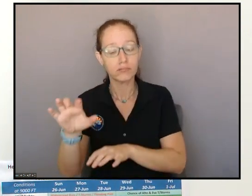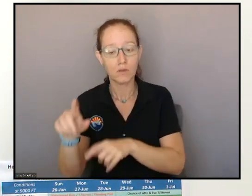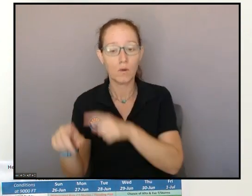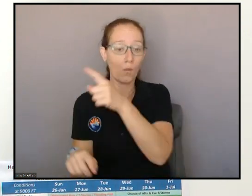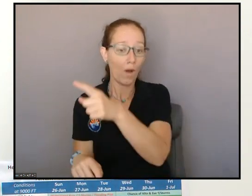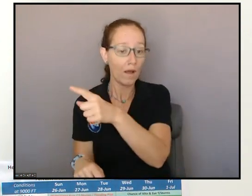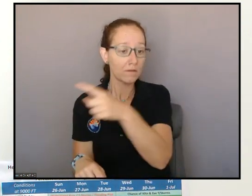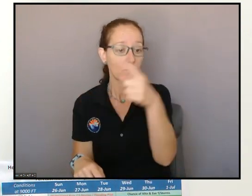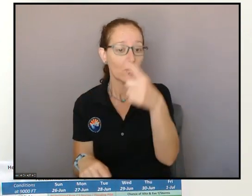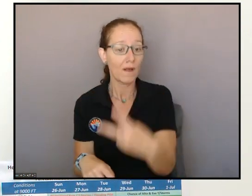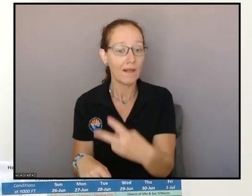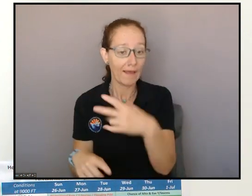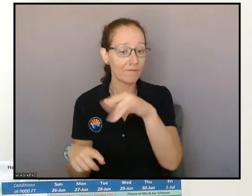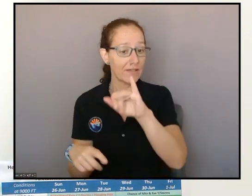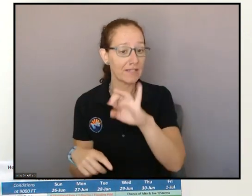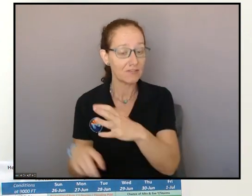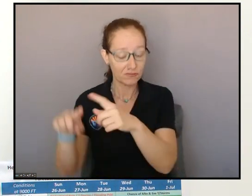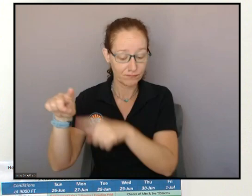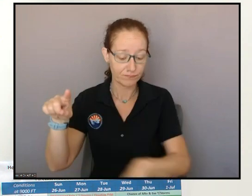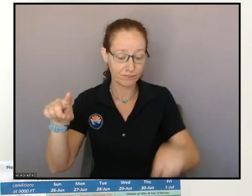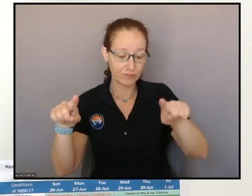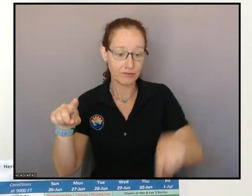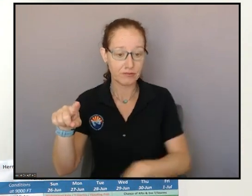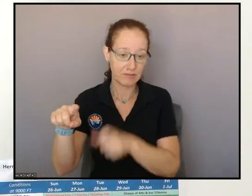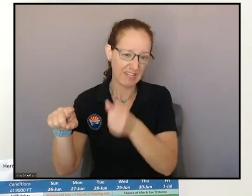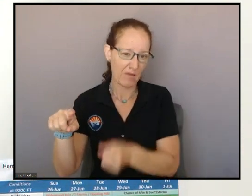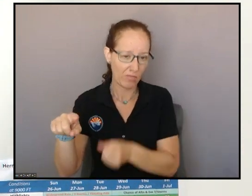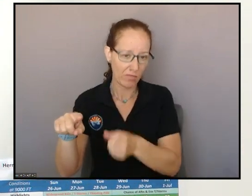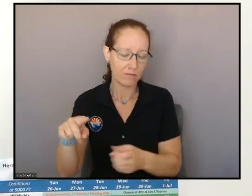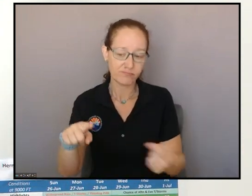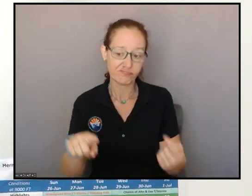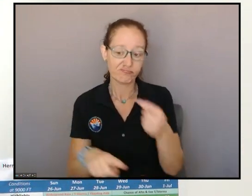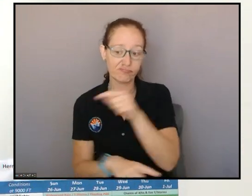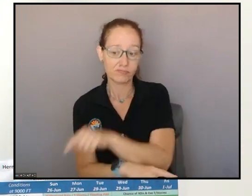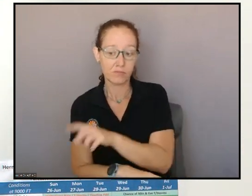has fallen. Little bit further off to the west around 1 inch,